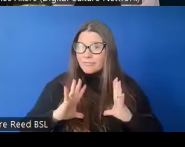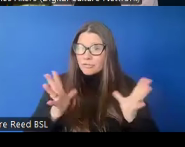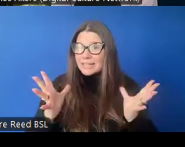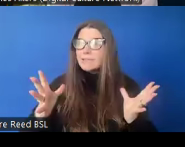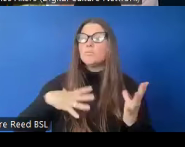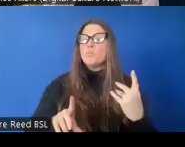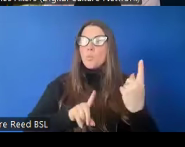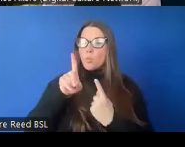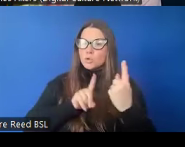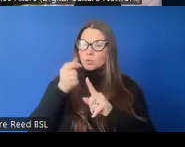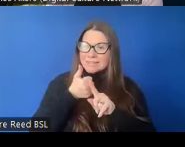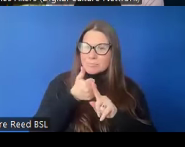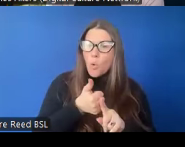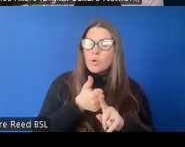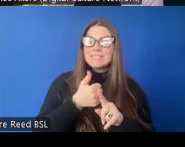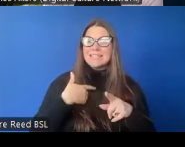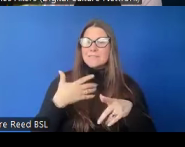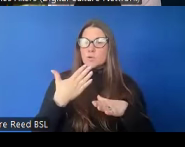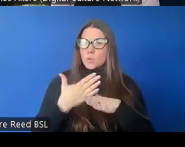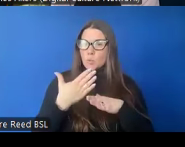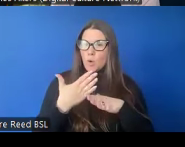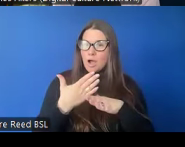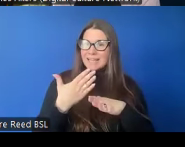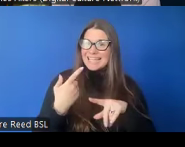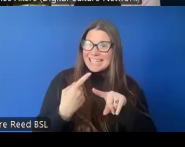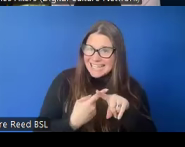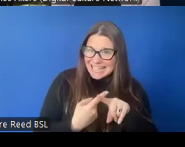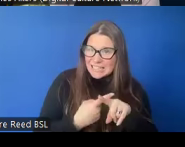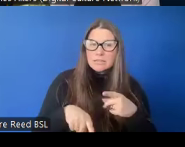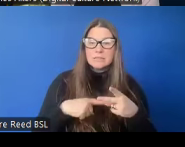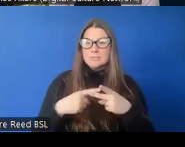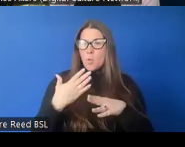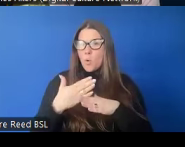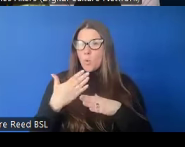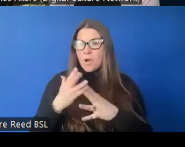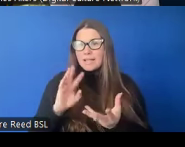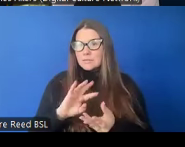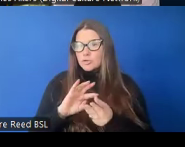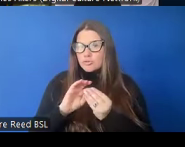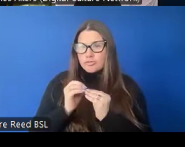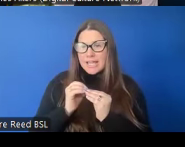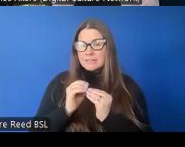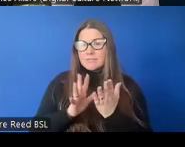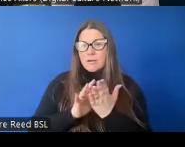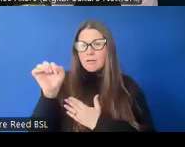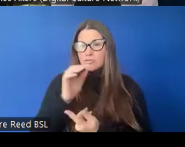If you're in England, working in the creative and cultural sector in England, you can have free one-to-one support. It's unlimited and it's free.